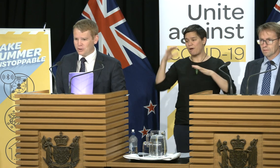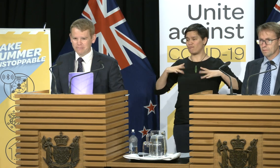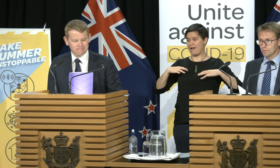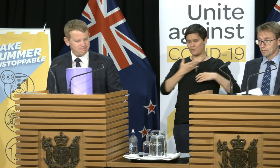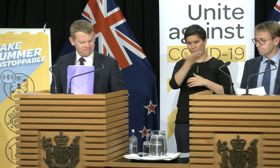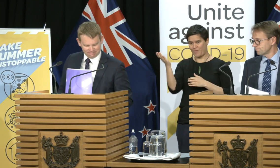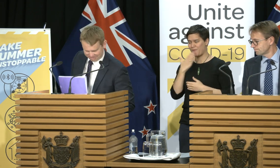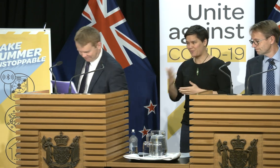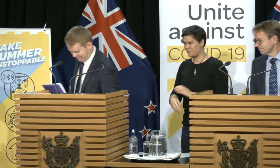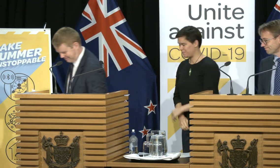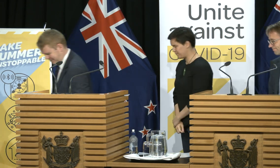Thank you.